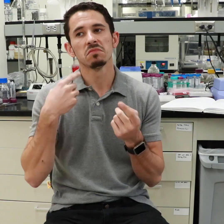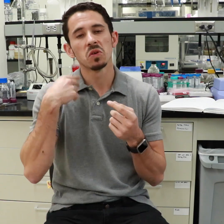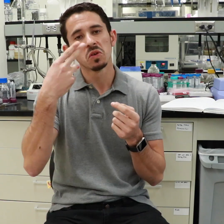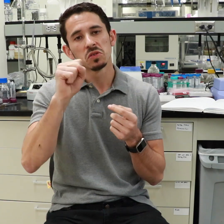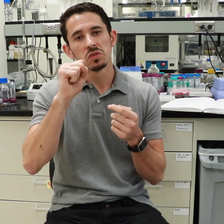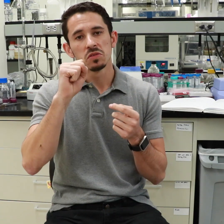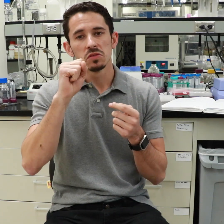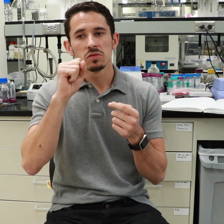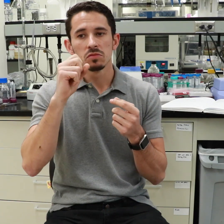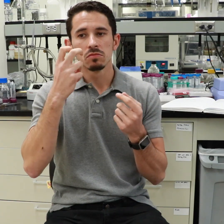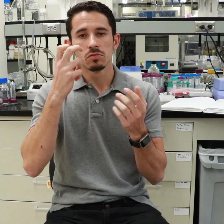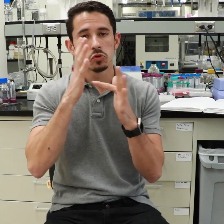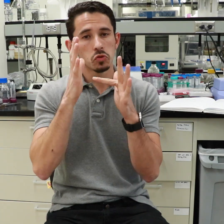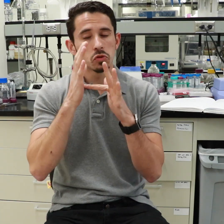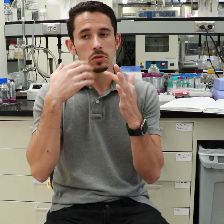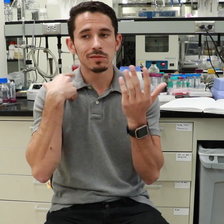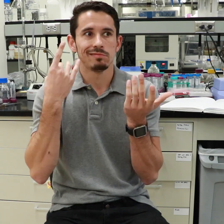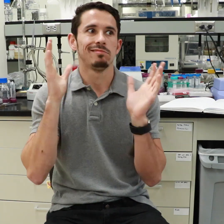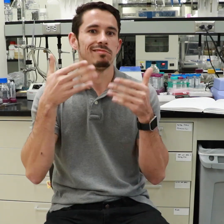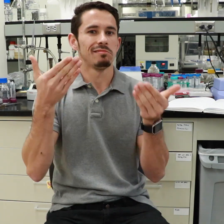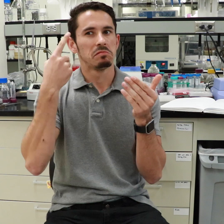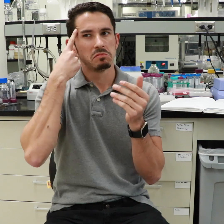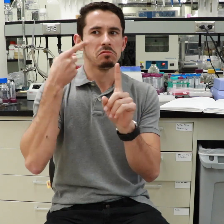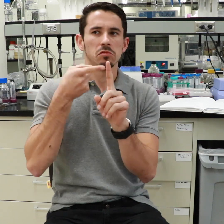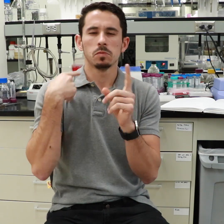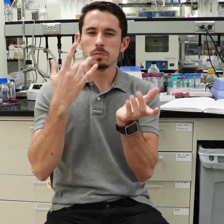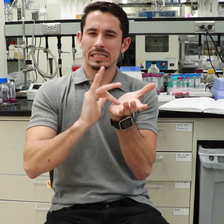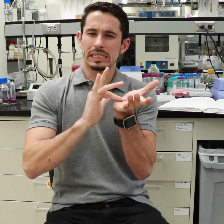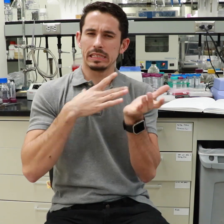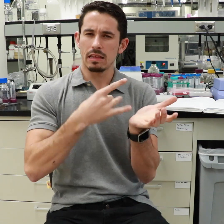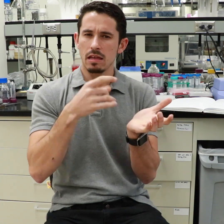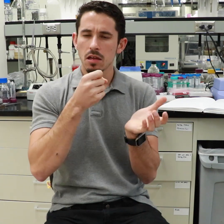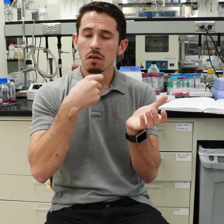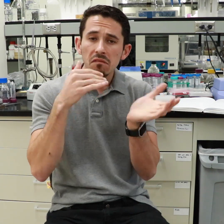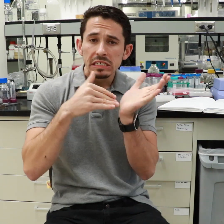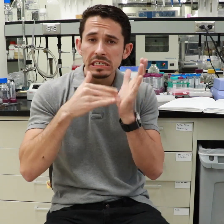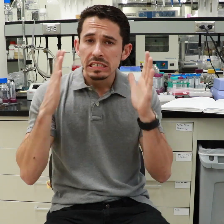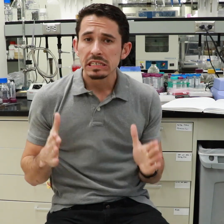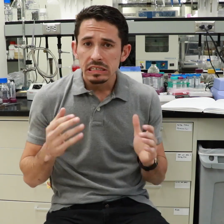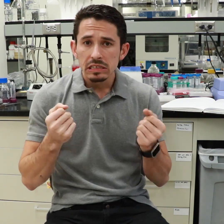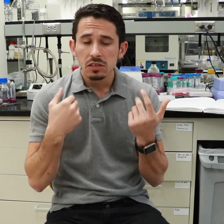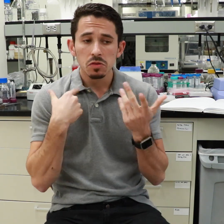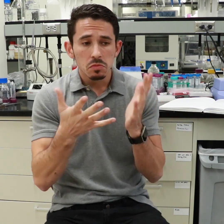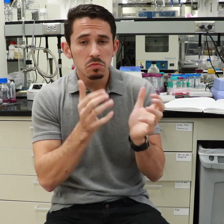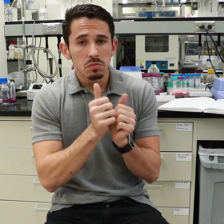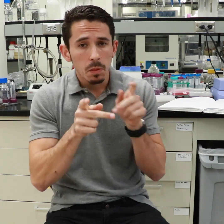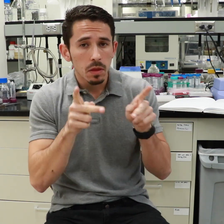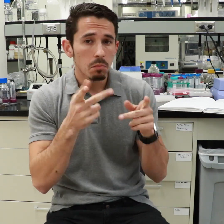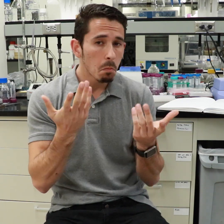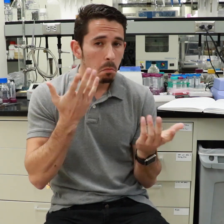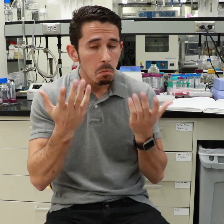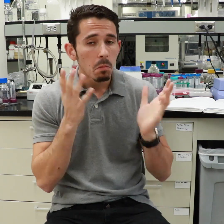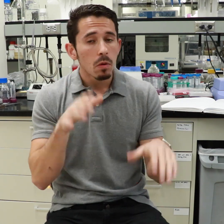Ever since my Junior year in high school, I thought I wanted to do something with medicine or even be a physician because I liked working with people.